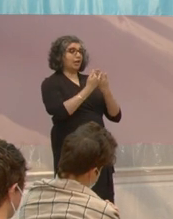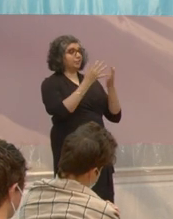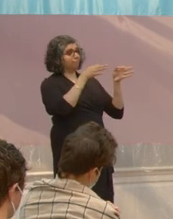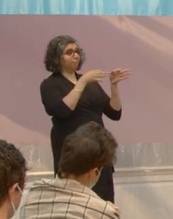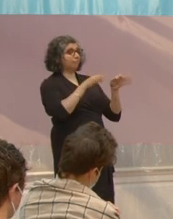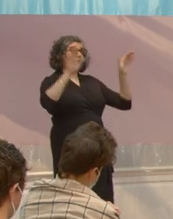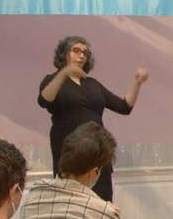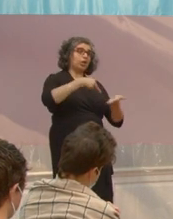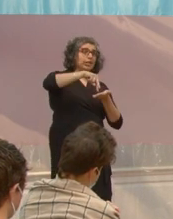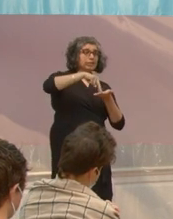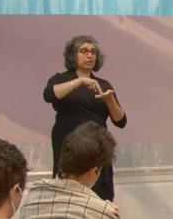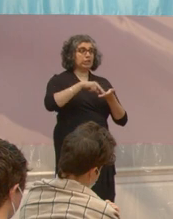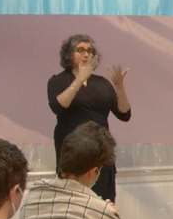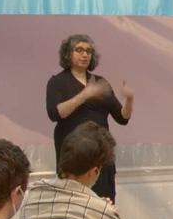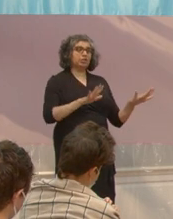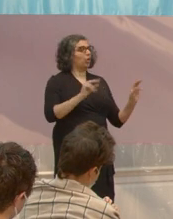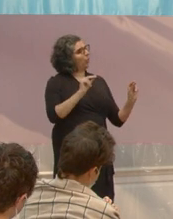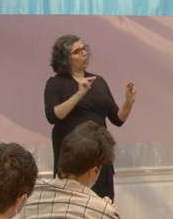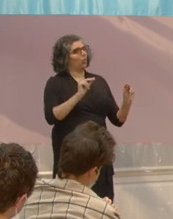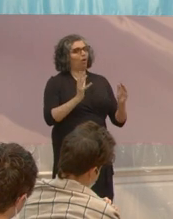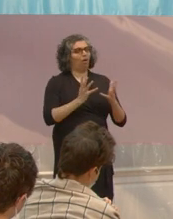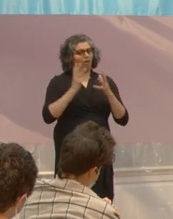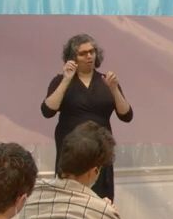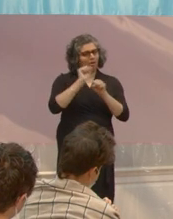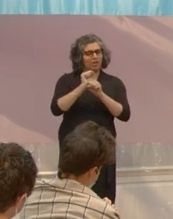dancers, there's a lot of work involved in, in the education